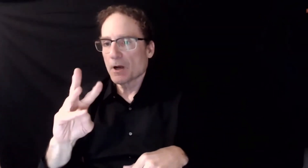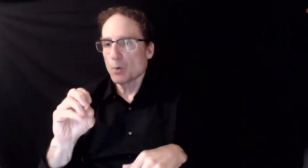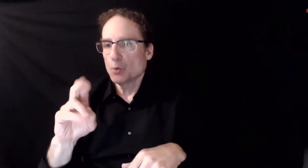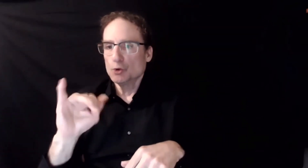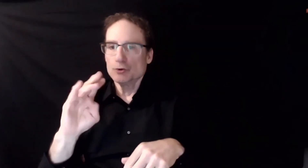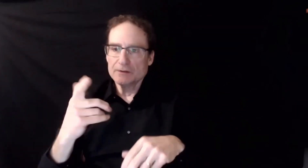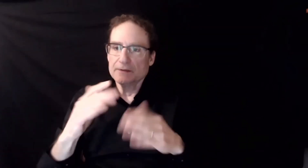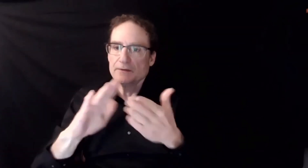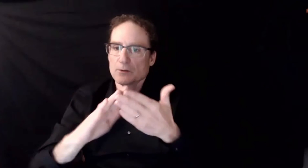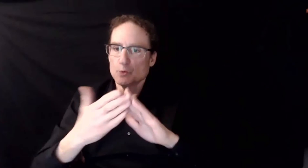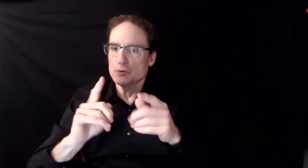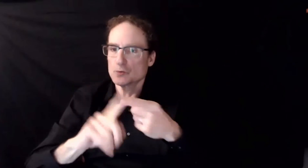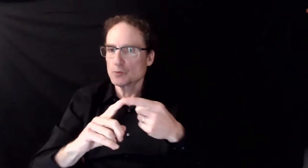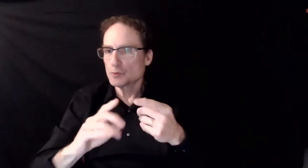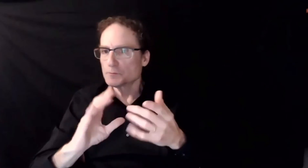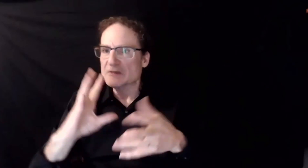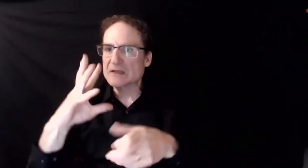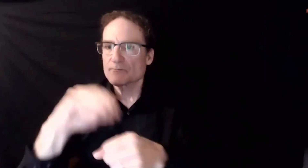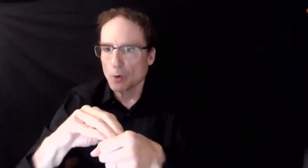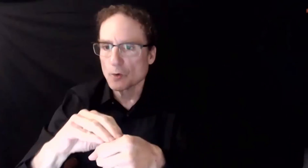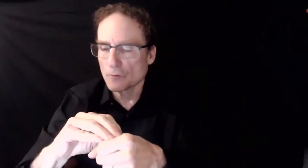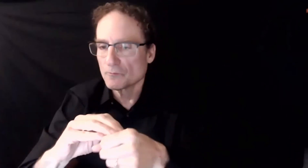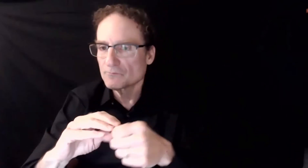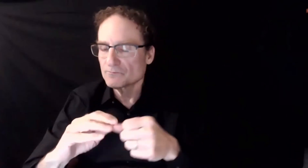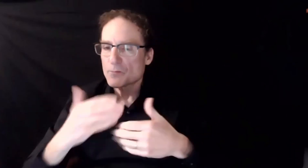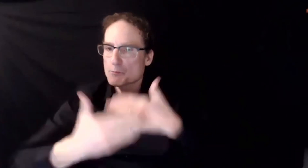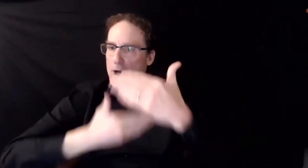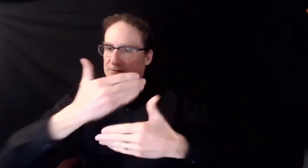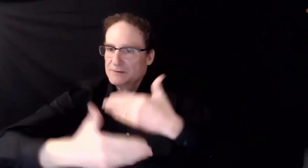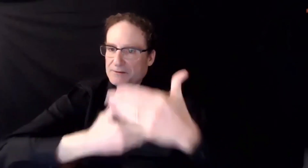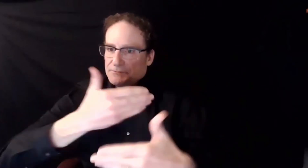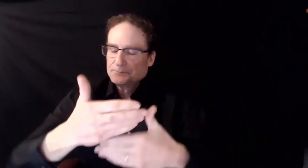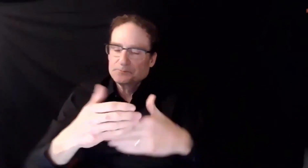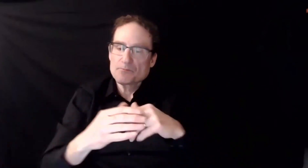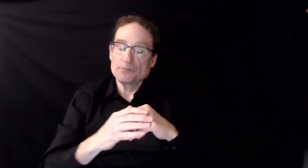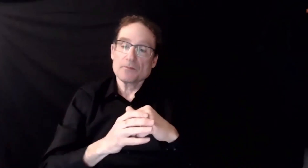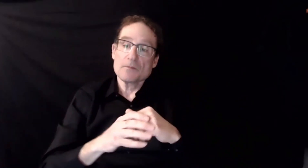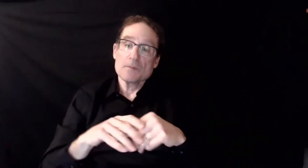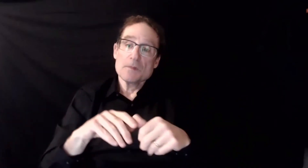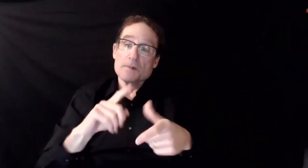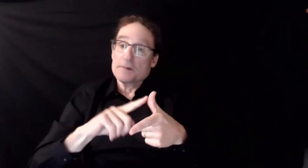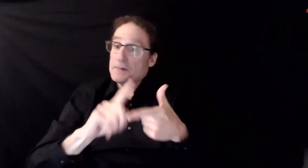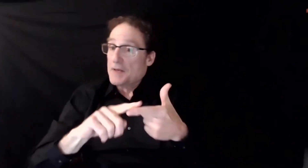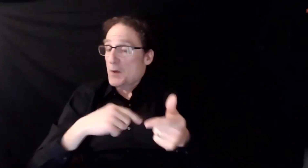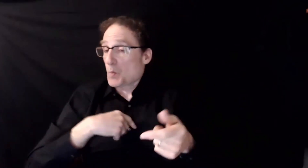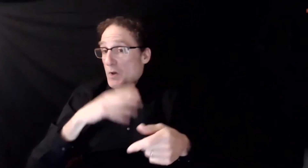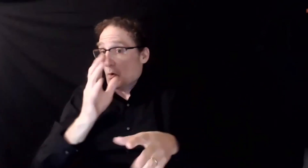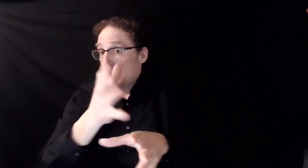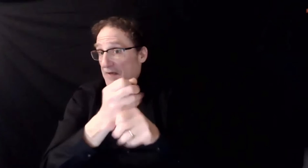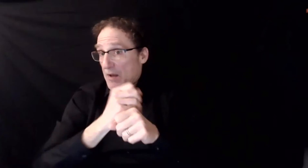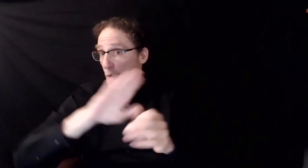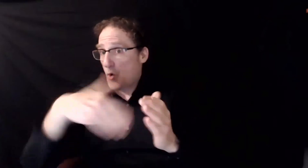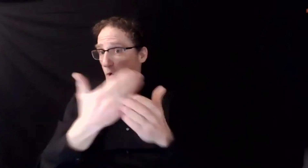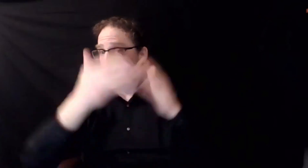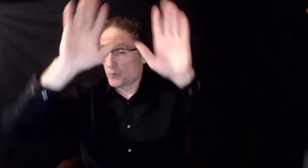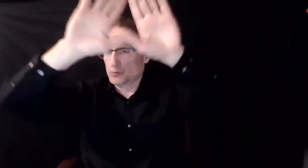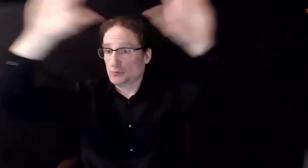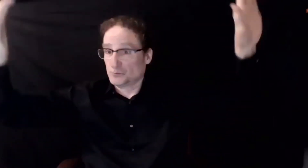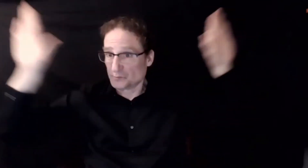And it was that sense of empowerment and empowering the community to be actively engaged in the legislative process that was so important.